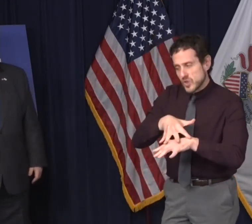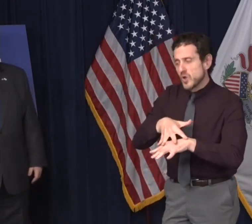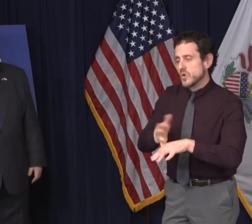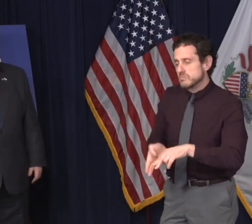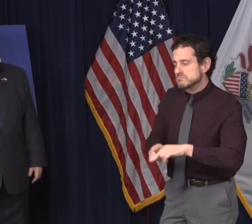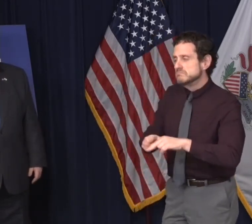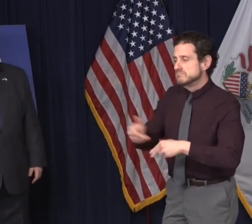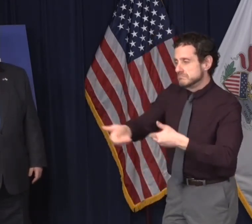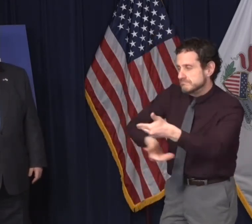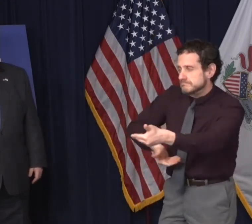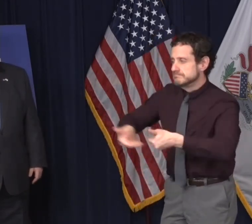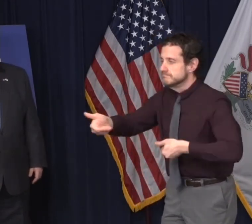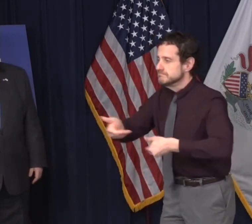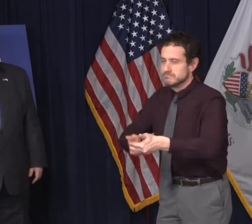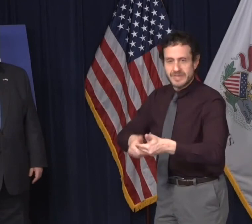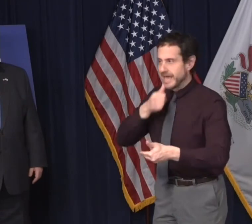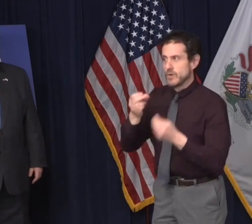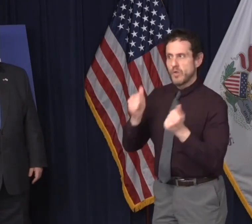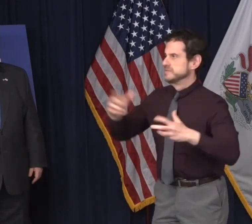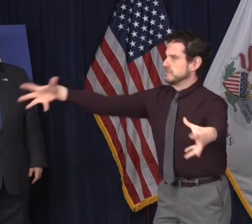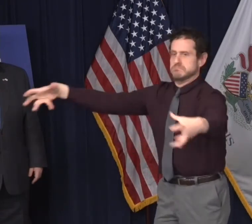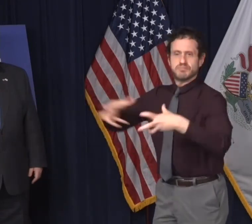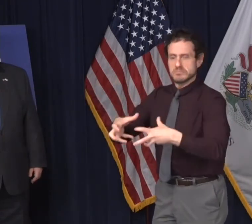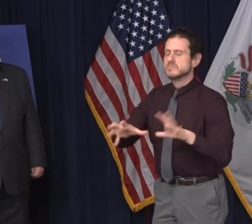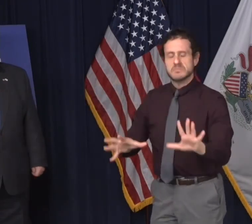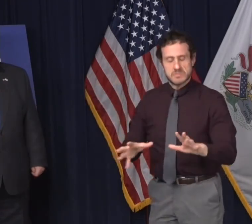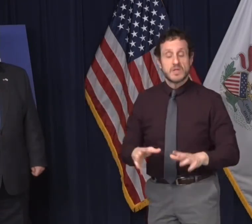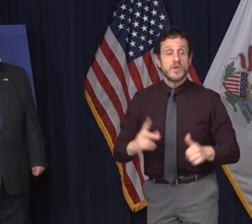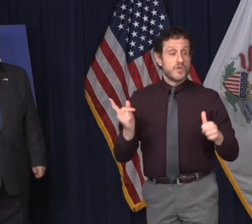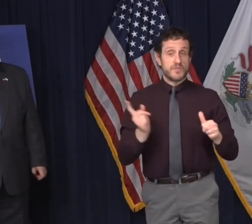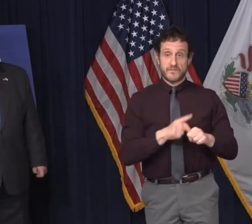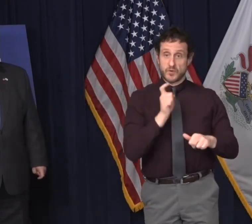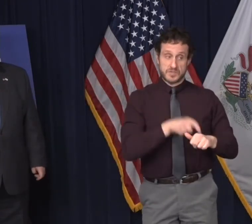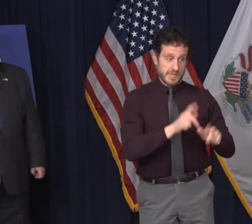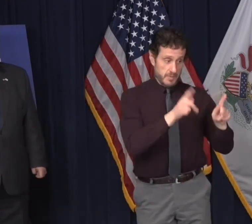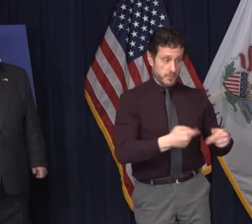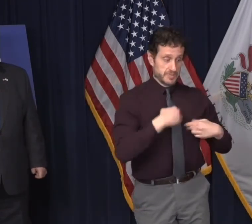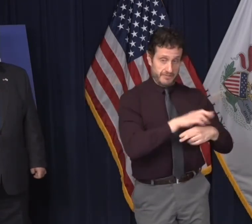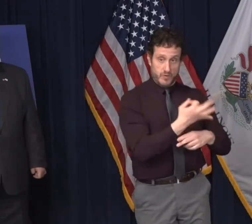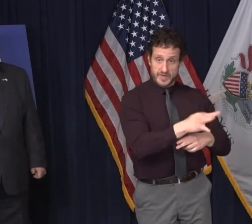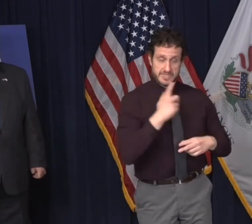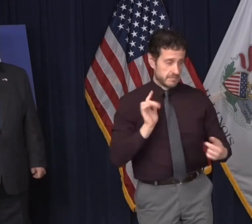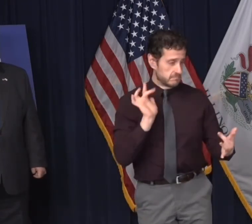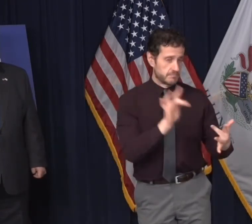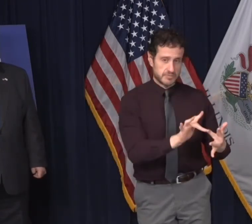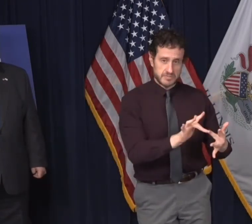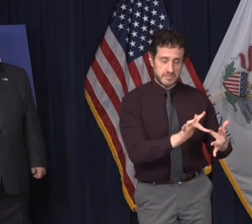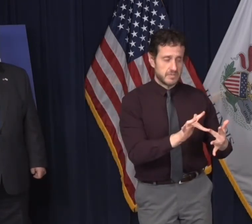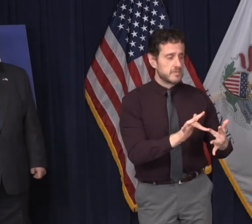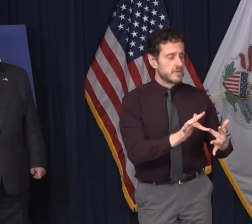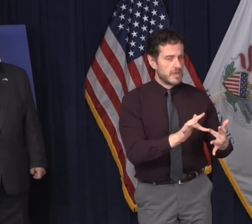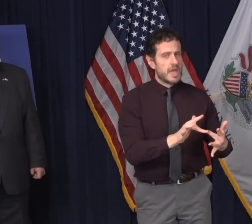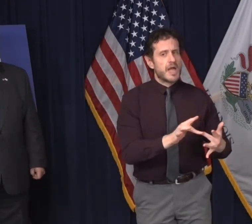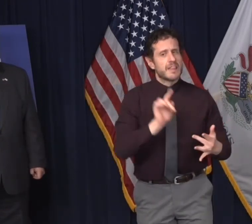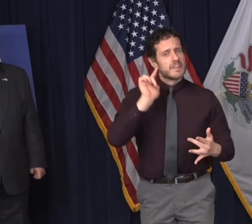THINK OF THIS AS A DIAL AND NOT A SWITCH. ALSO, BY DEPLOYING TECHNOLOGY AS A FIRST CONTACT WITH INDIVIDUALS, THE NUMBER OF